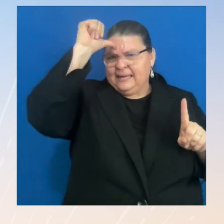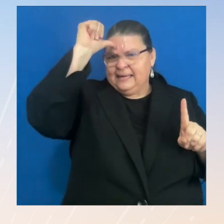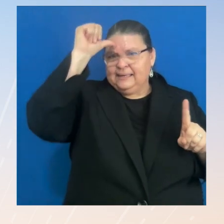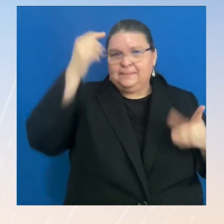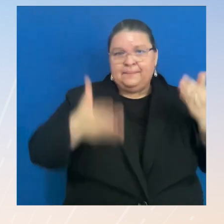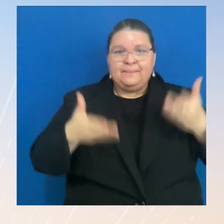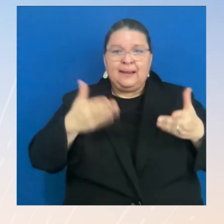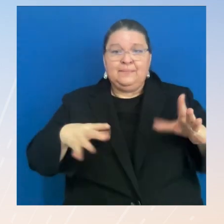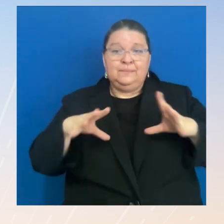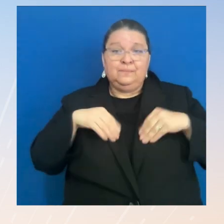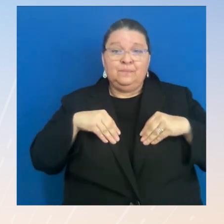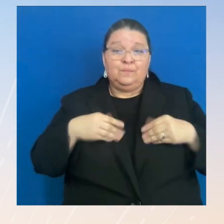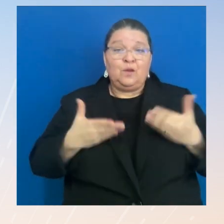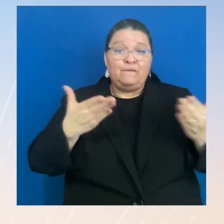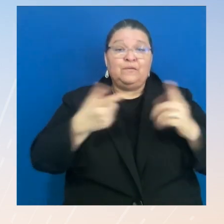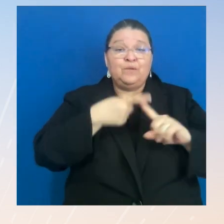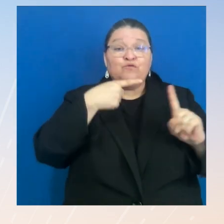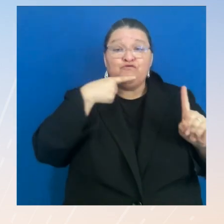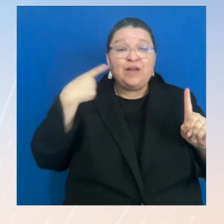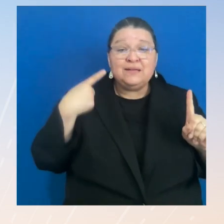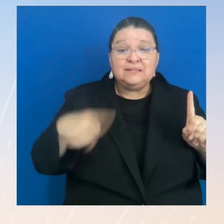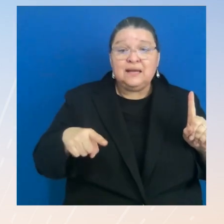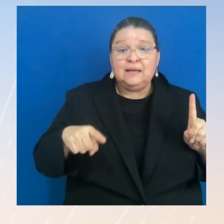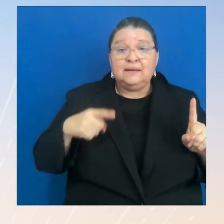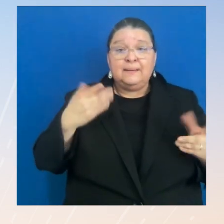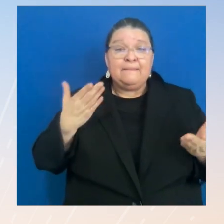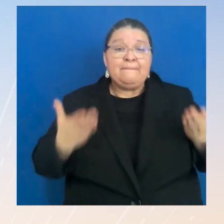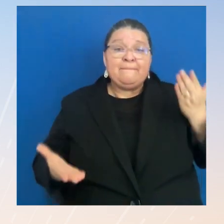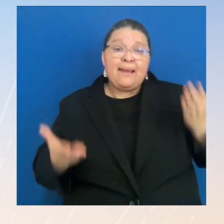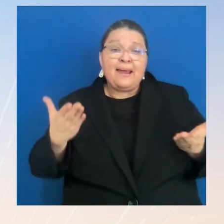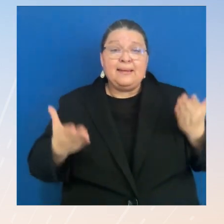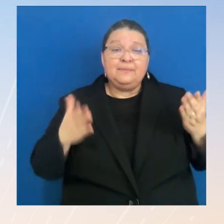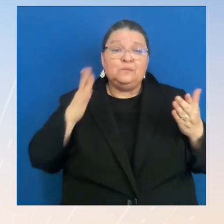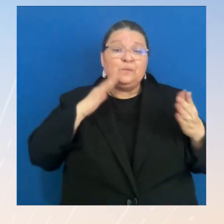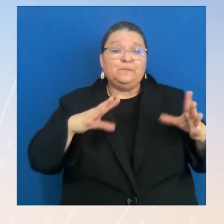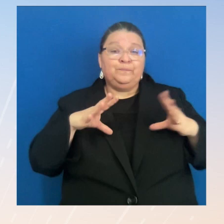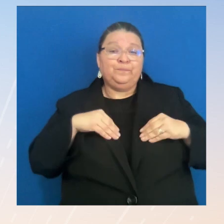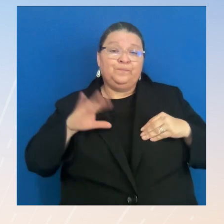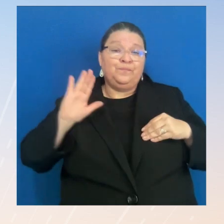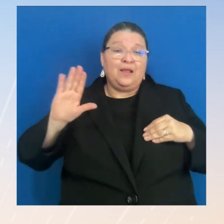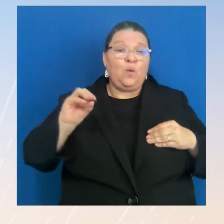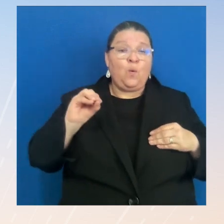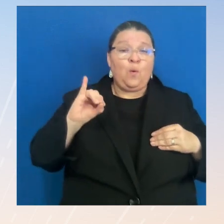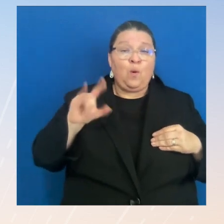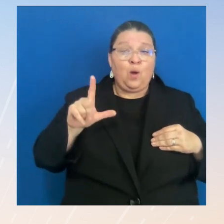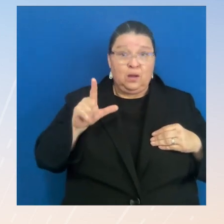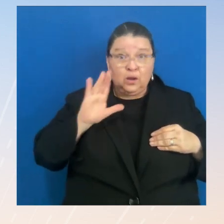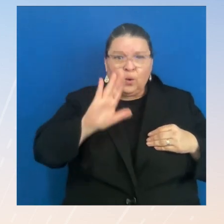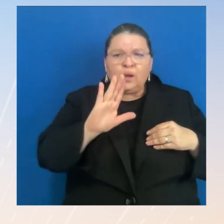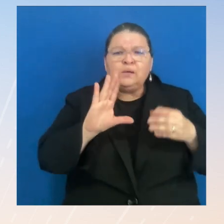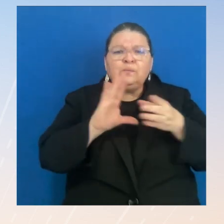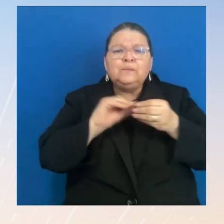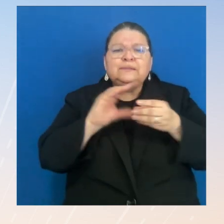or any other country tempted by such an offer? Ms. Psaki: Well, our message to any country continues to be that, obviously,